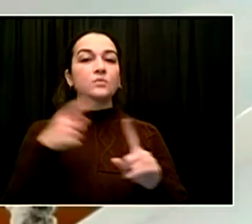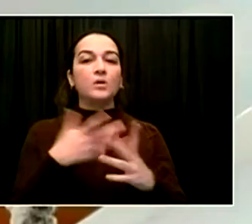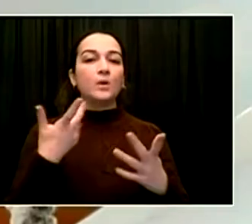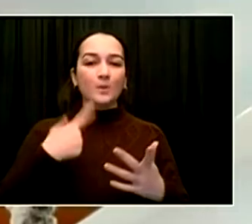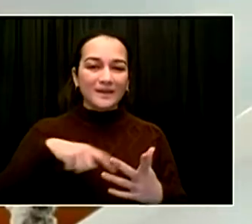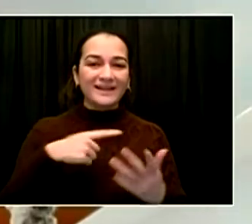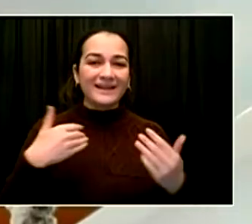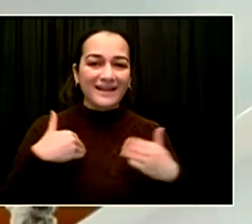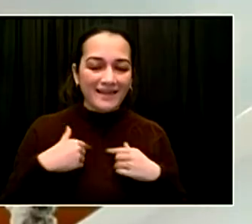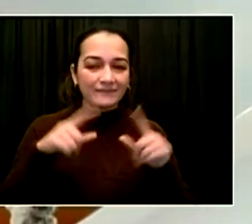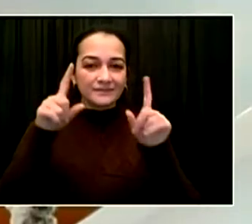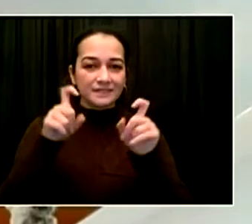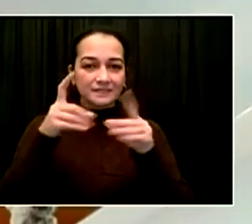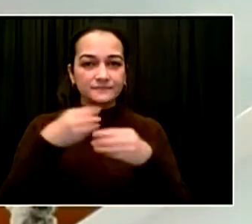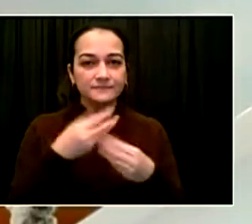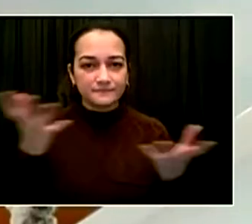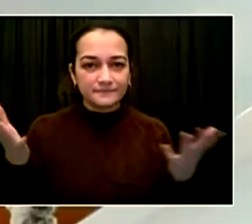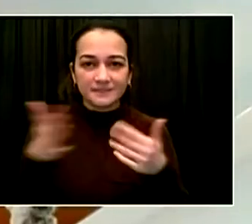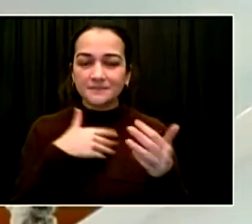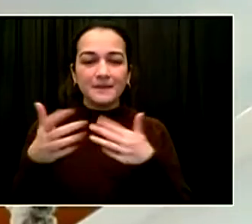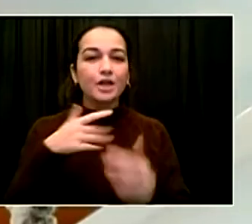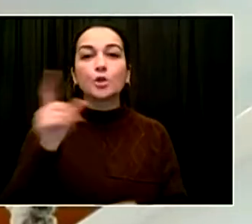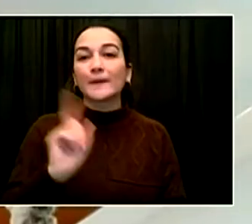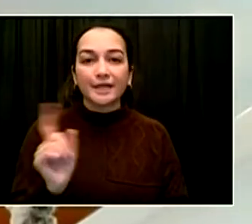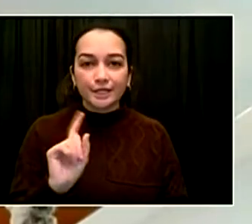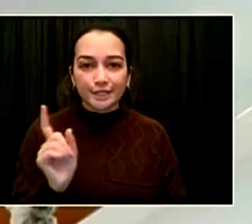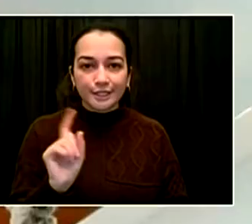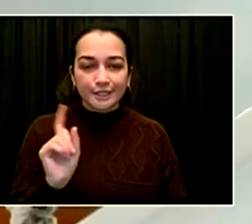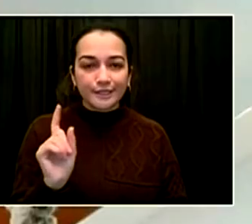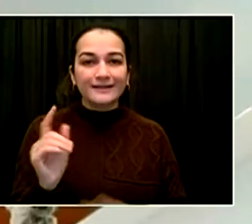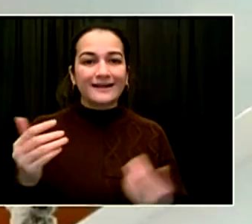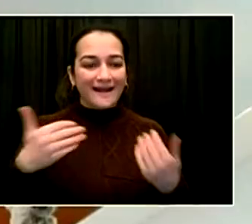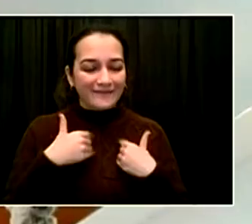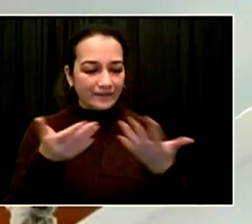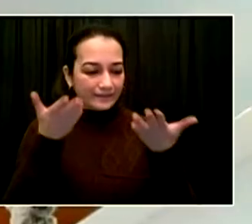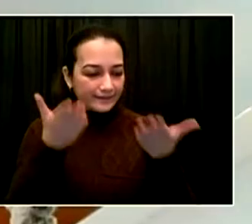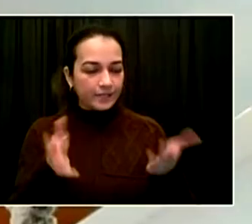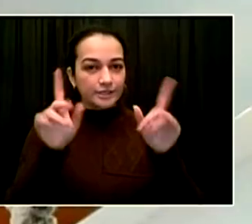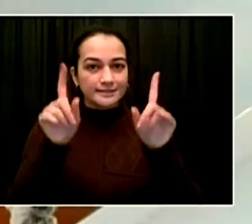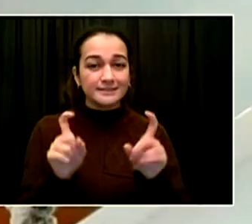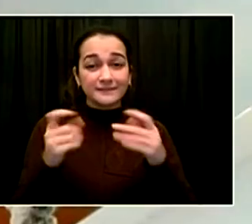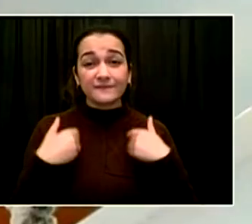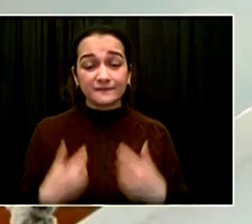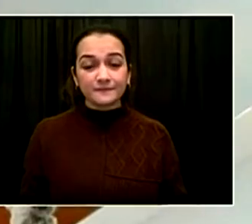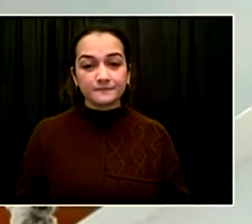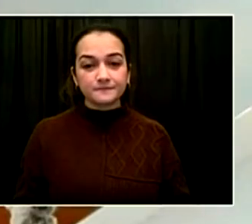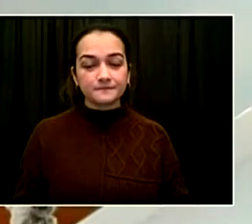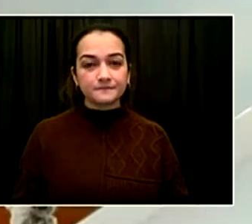NEIGHBORHOODS AND A LOT OF VENDORS THAT WE OVERSEE AND